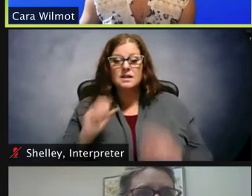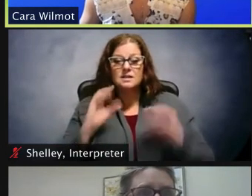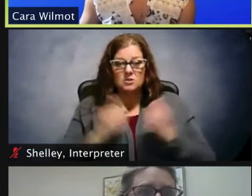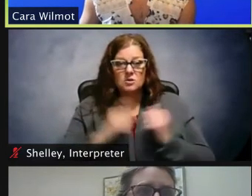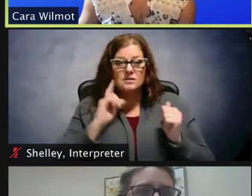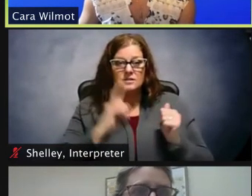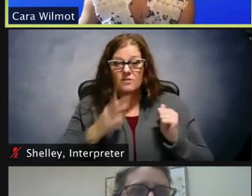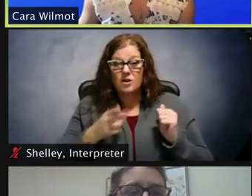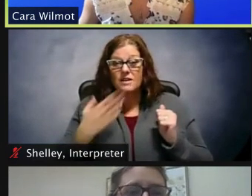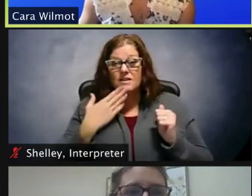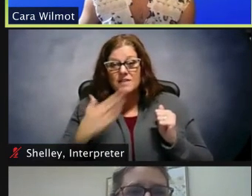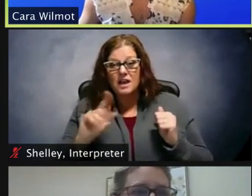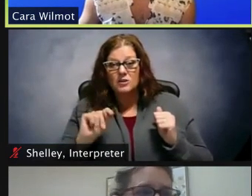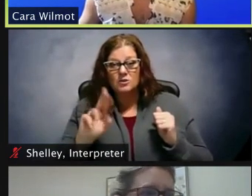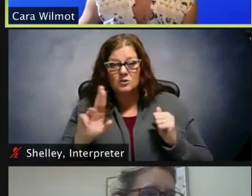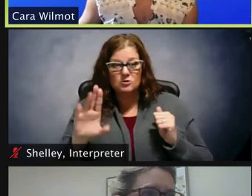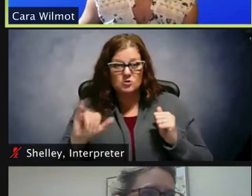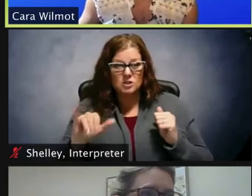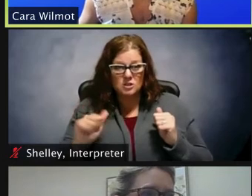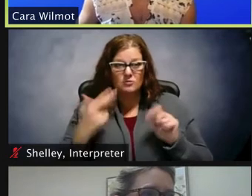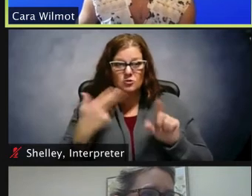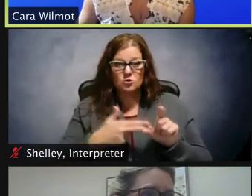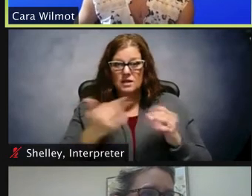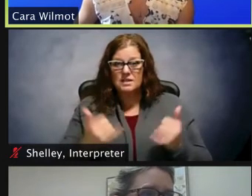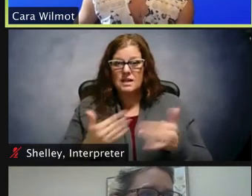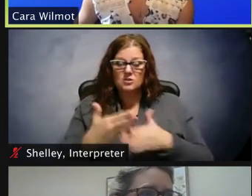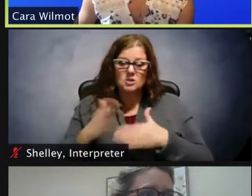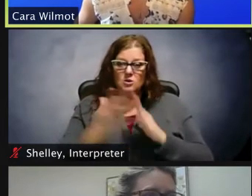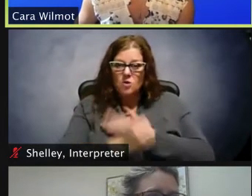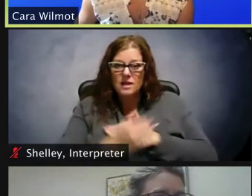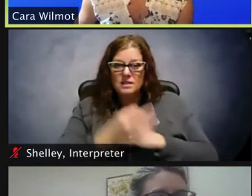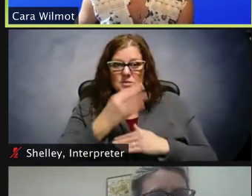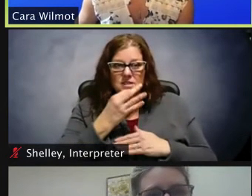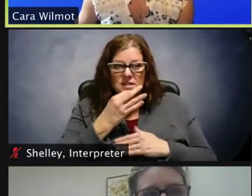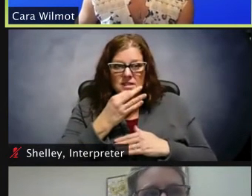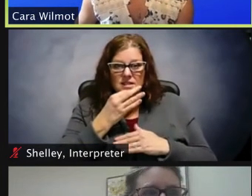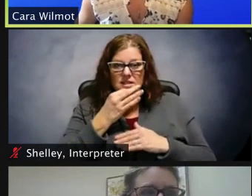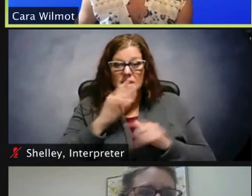you, Tricia for joining us today and sharing your expertise. So I'm going to turn the floor over